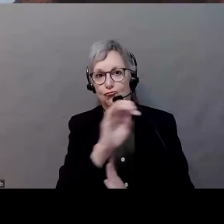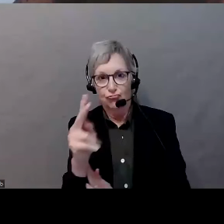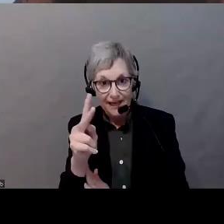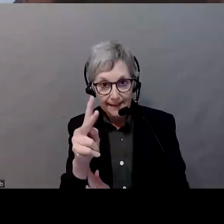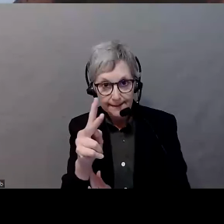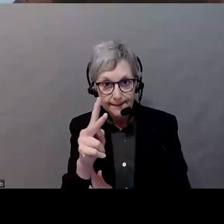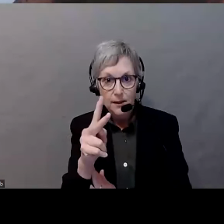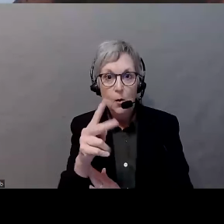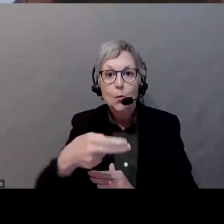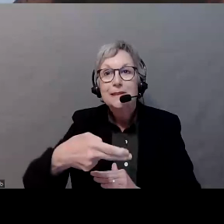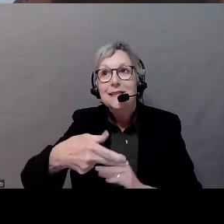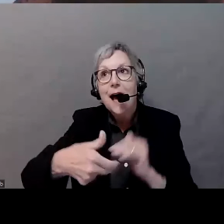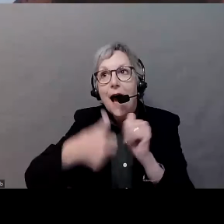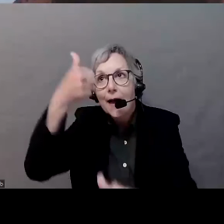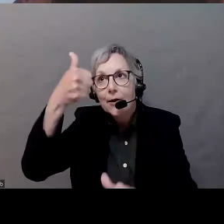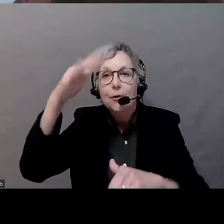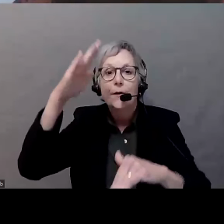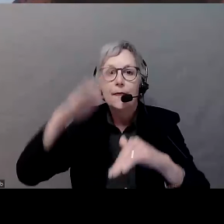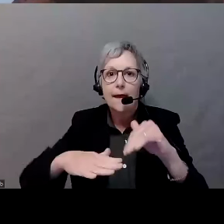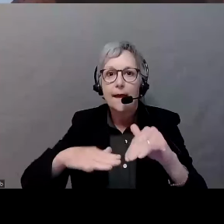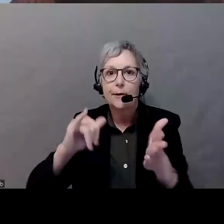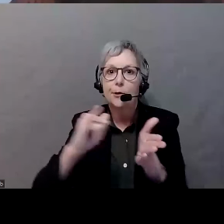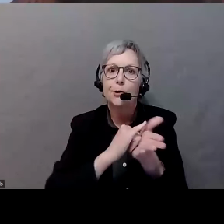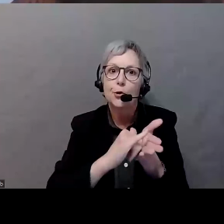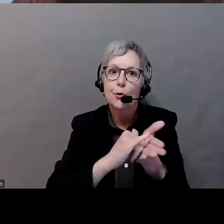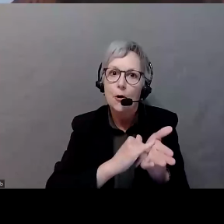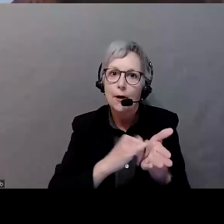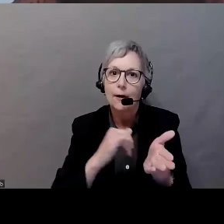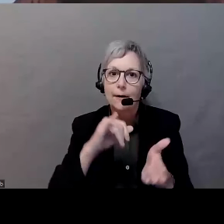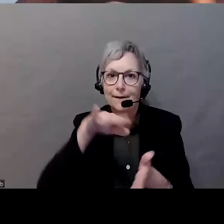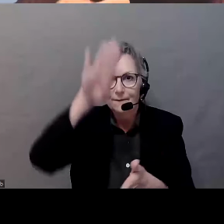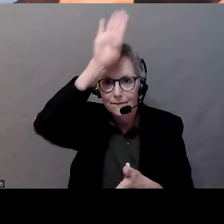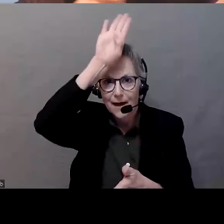HIGHER THAN THE NEW YORK CITY FIRE DEPARTMENT. YOU CAN IMAGINE